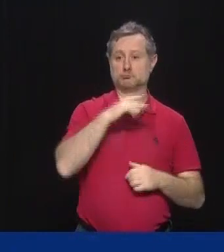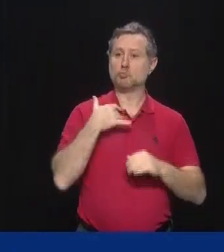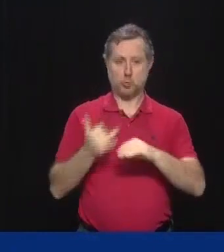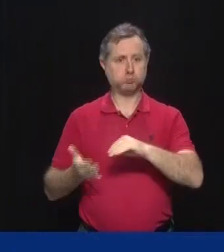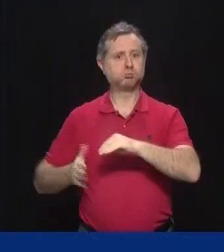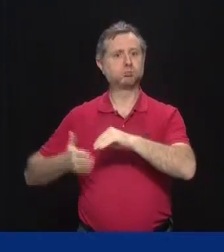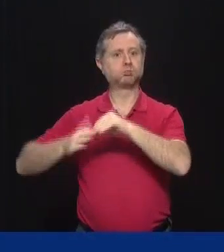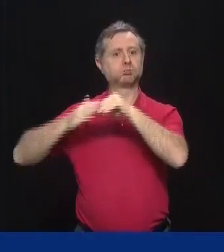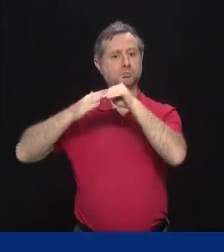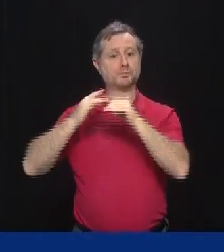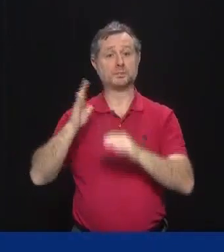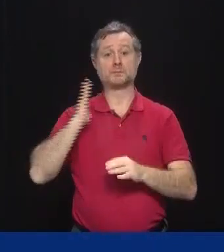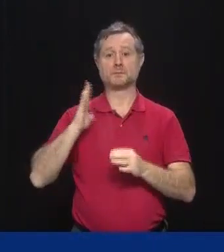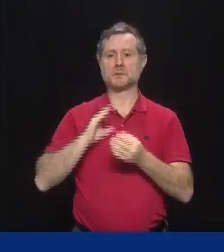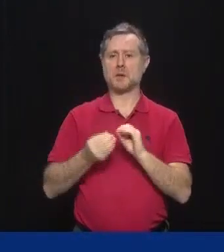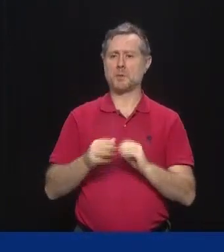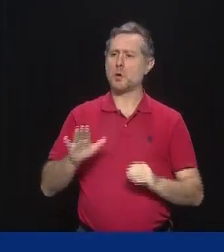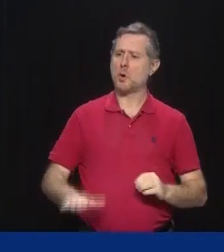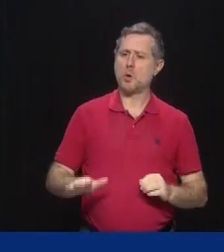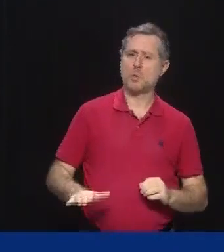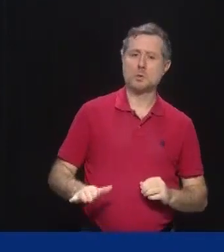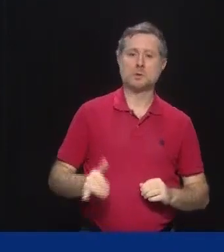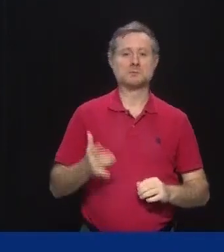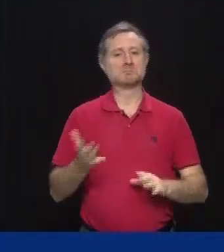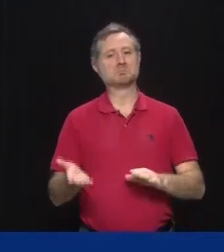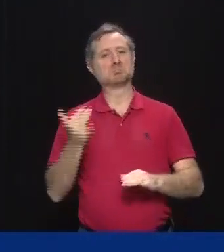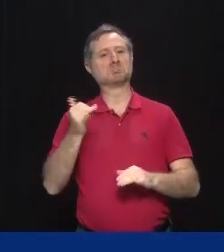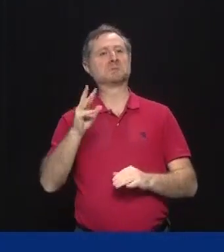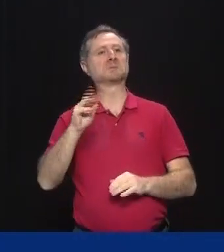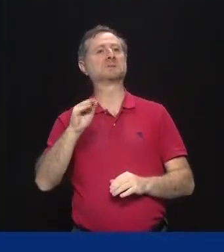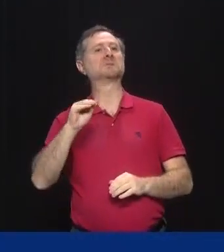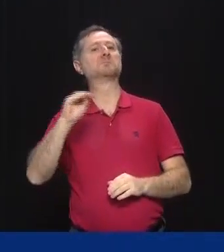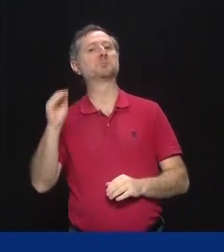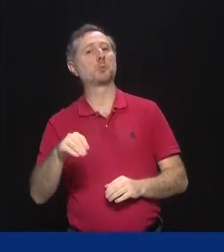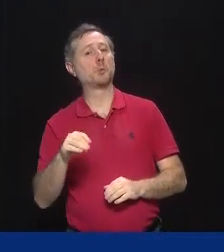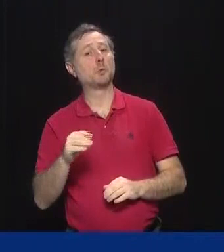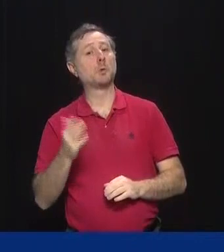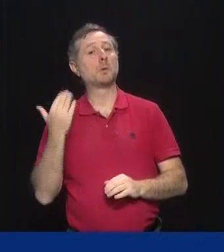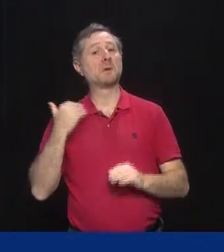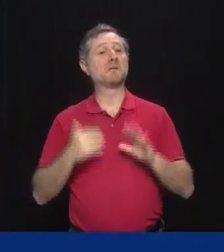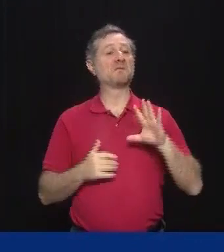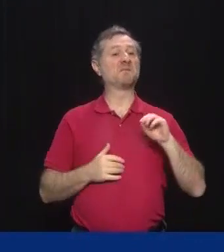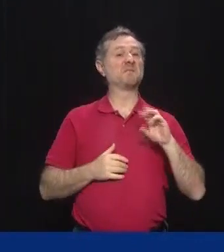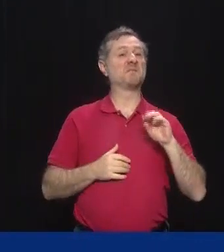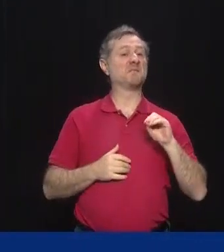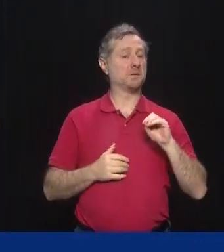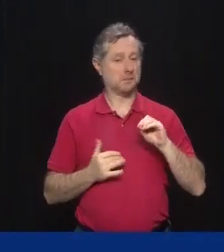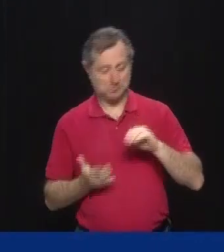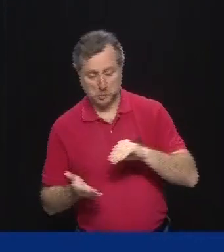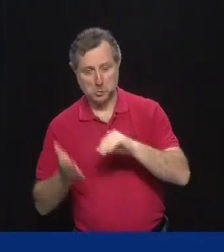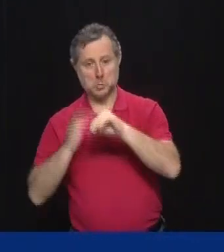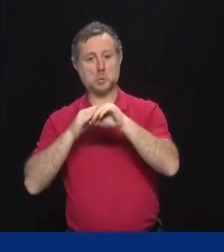UNTIL YOU GET THE OTHER DOSE. OUR NUMBERS WITH THE YOUNG PEOPLE ARE GOING UP.